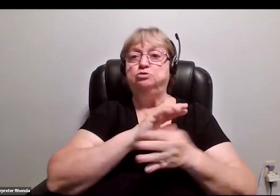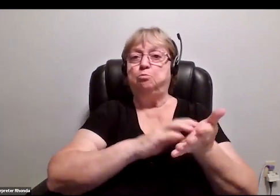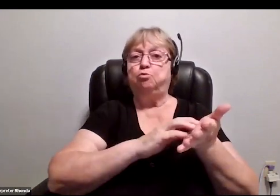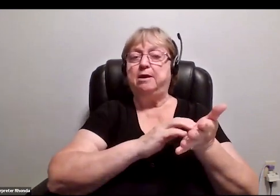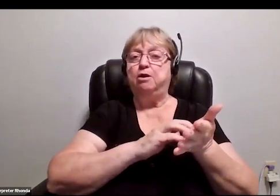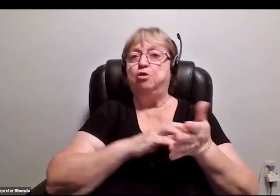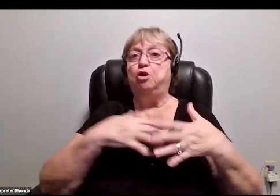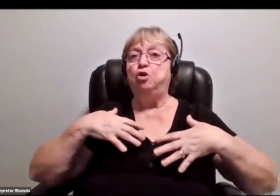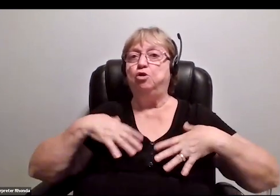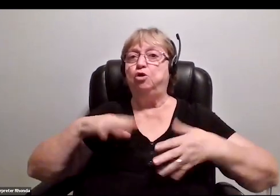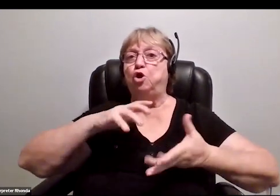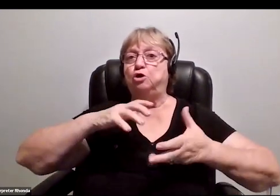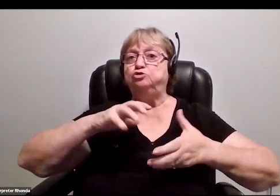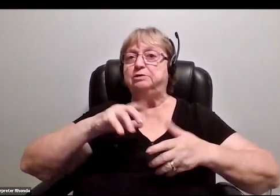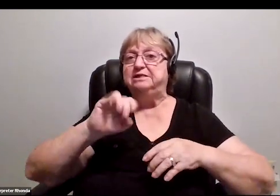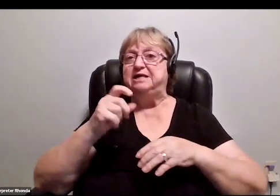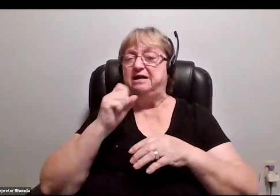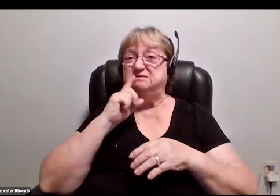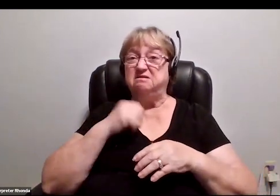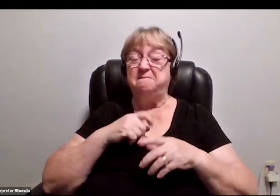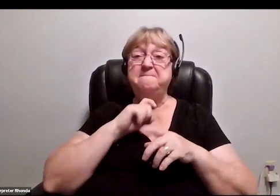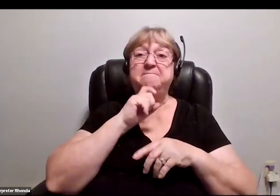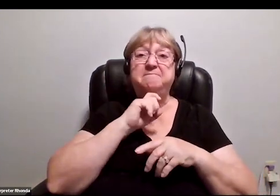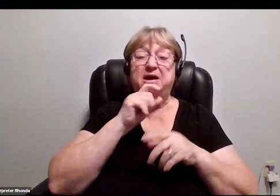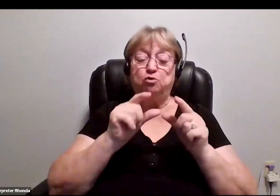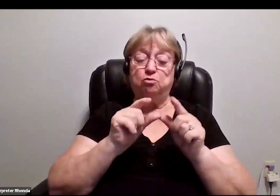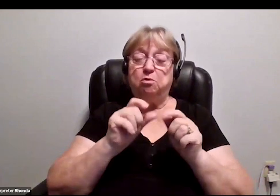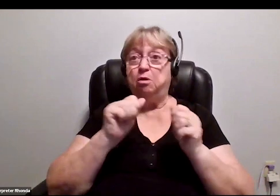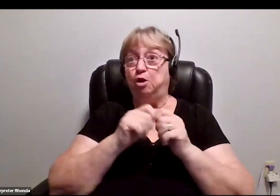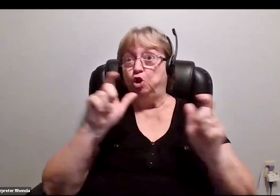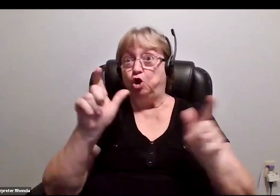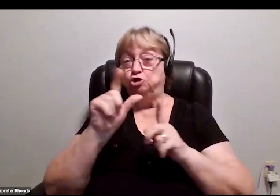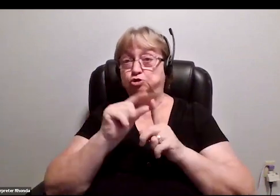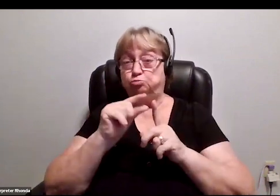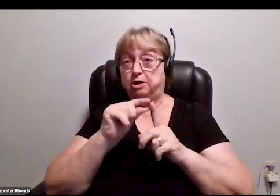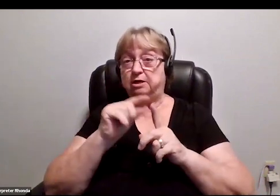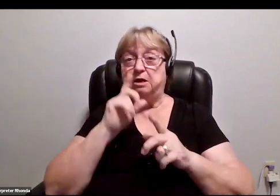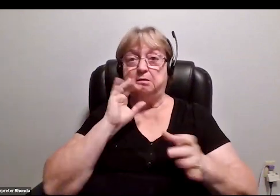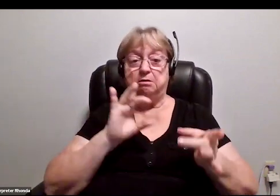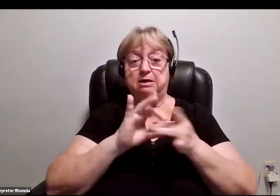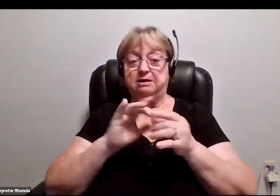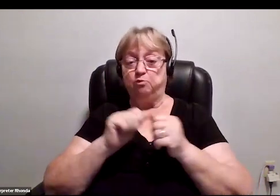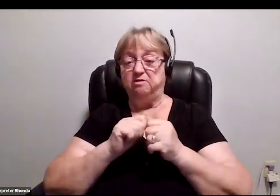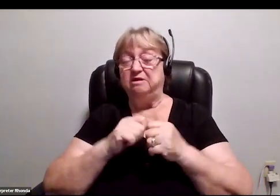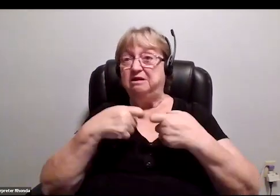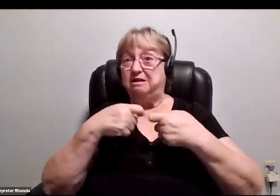These are little metal tags that also have large print. We connected them with an electrical tie to a microcentrifuge tube so that way